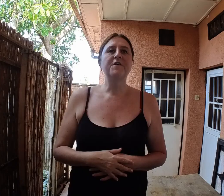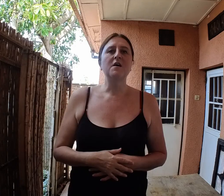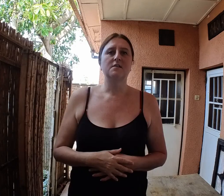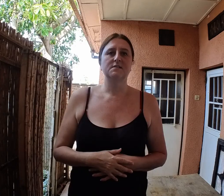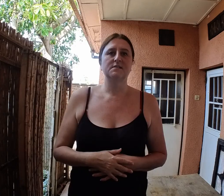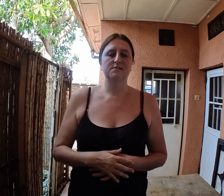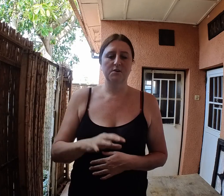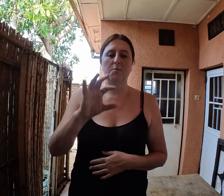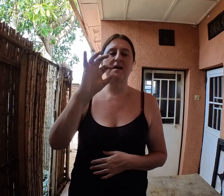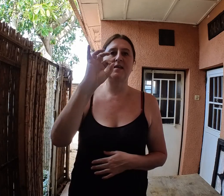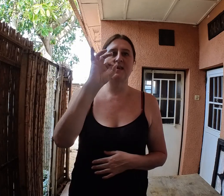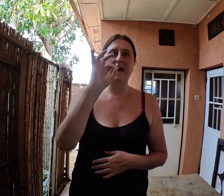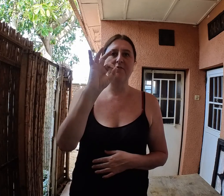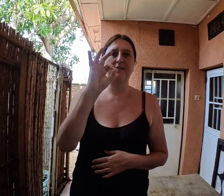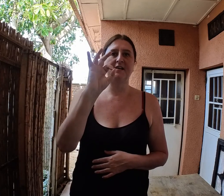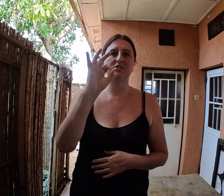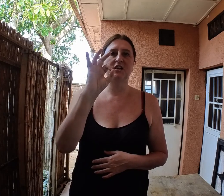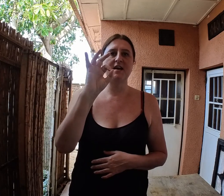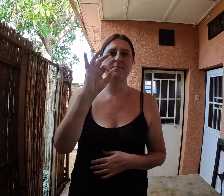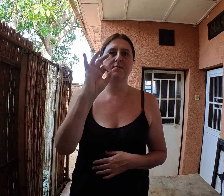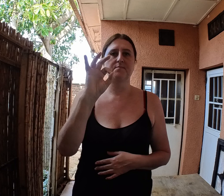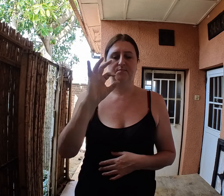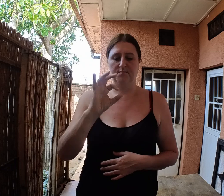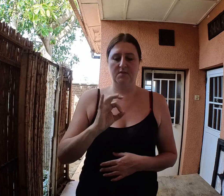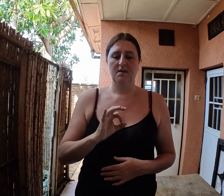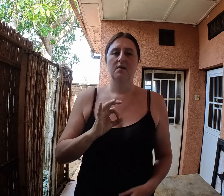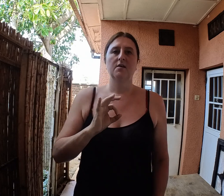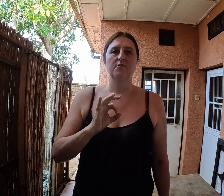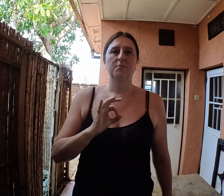France. So, we're making the F handshape.